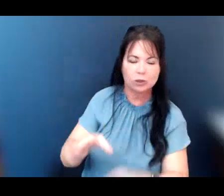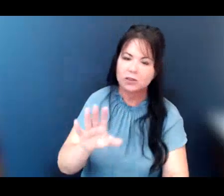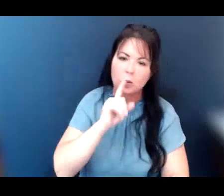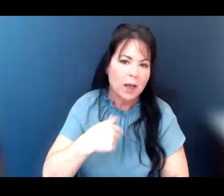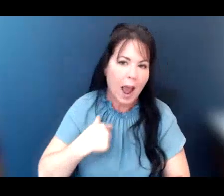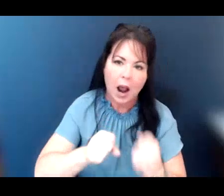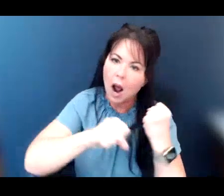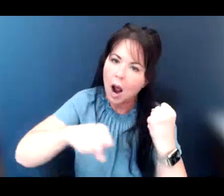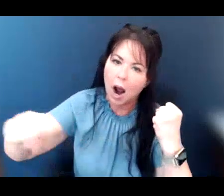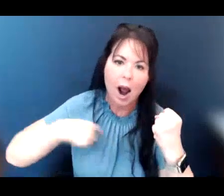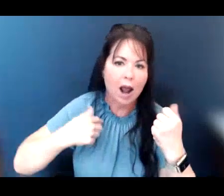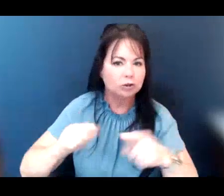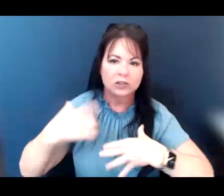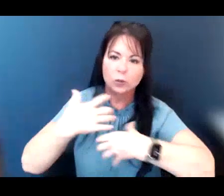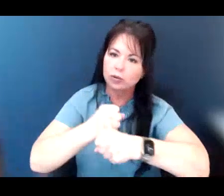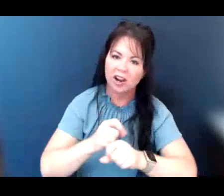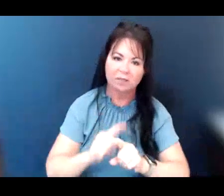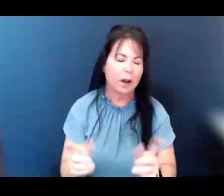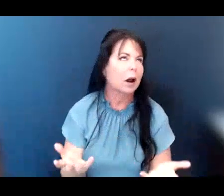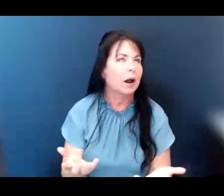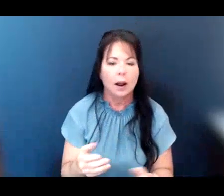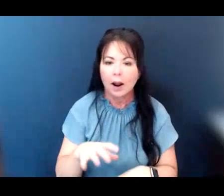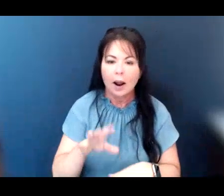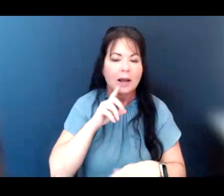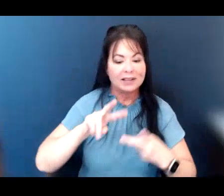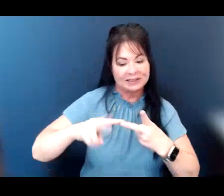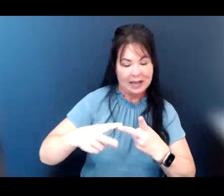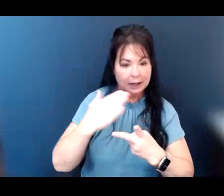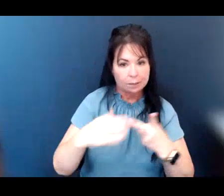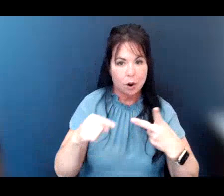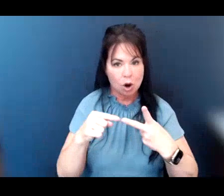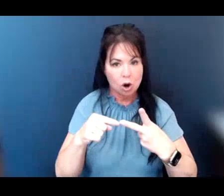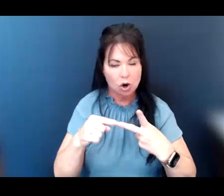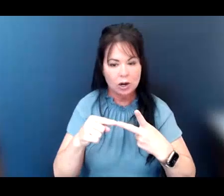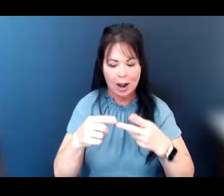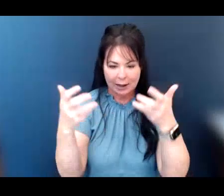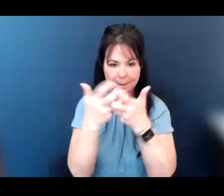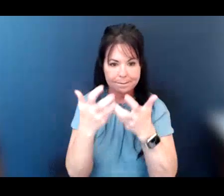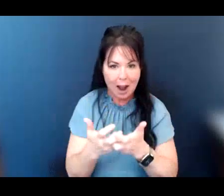But the second part of the question about combining personas, I think that's definitely something--